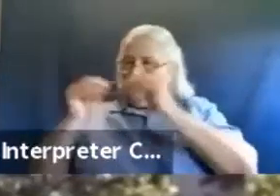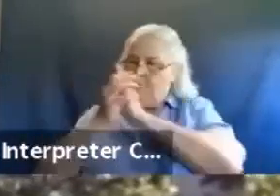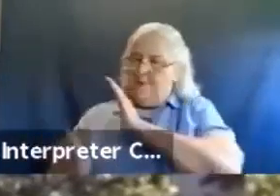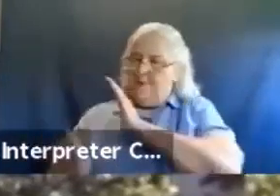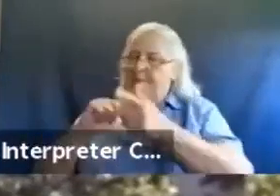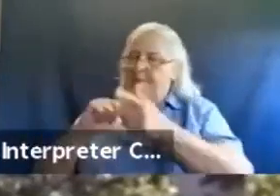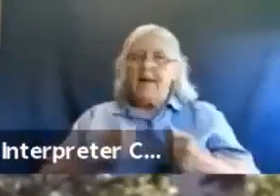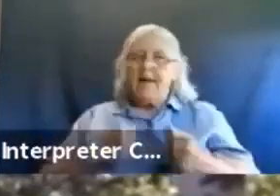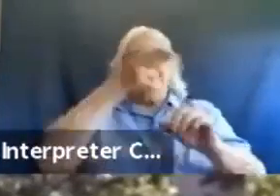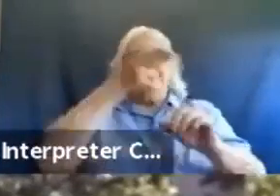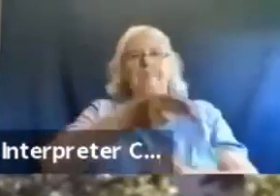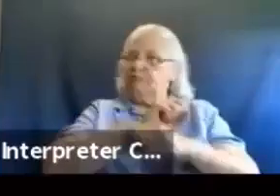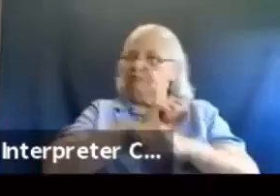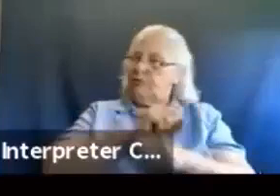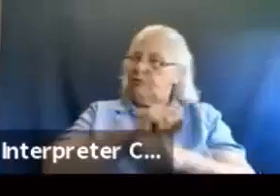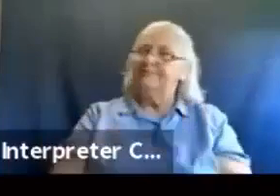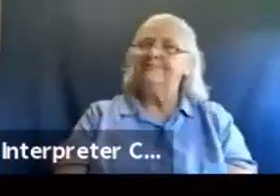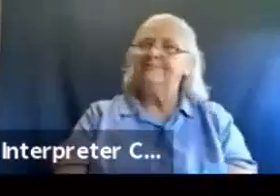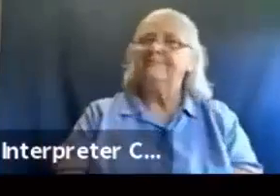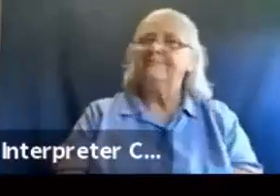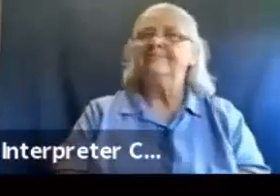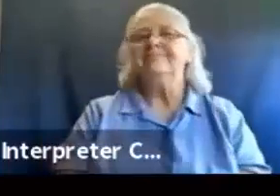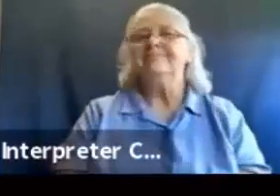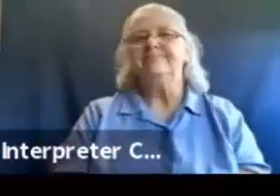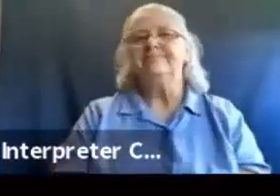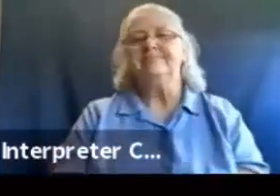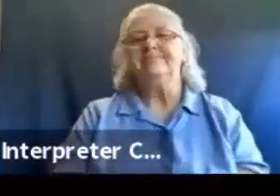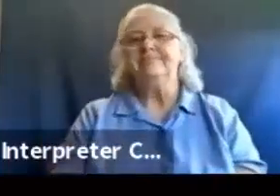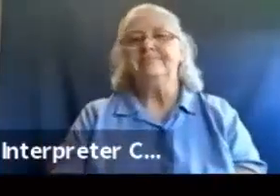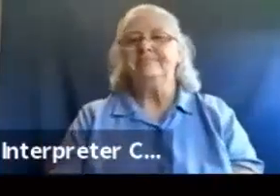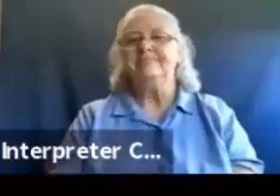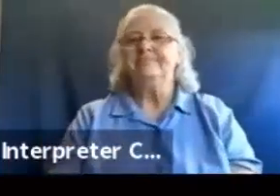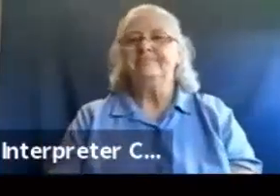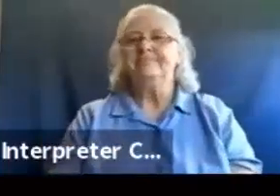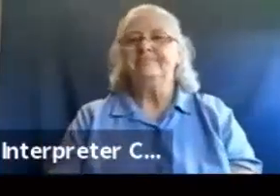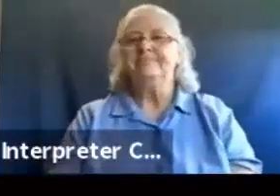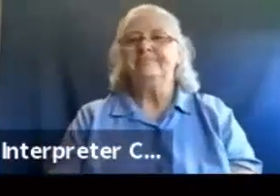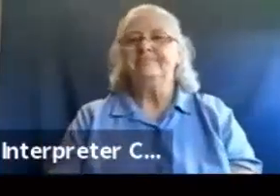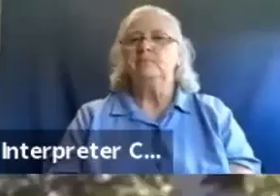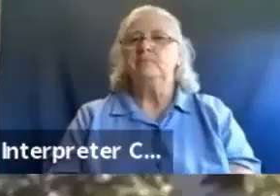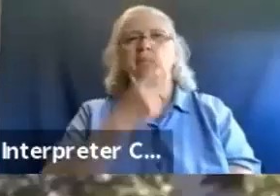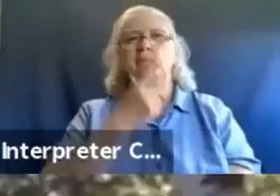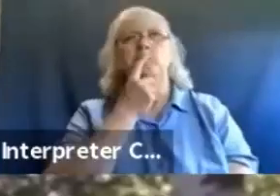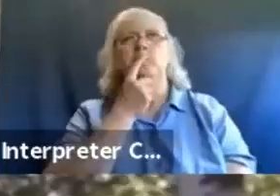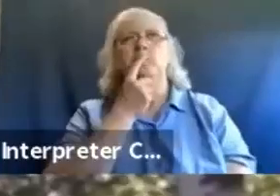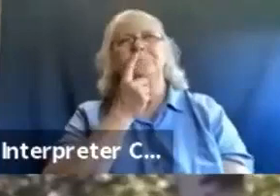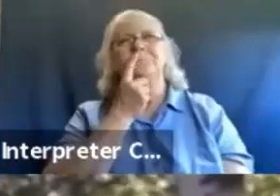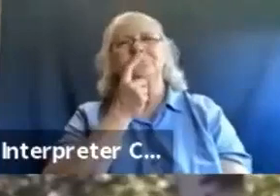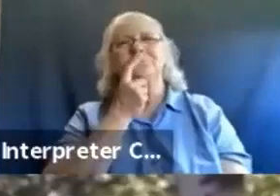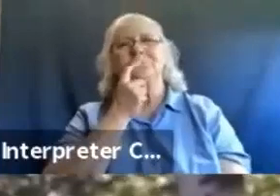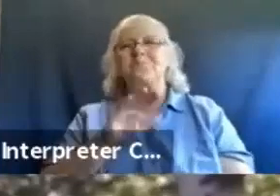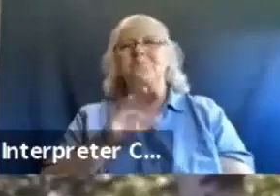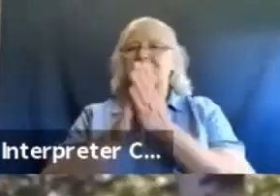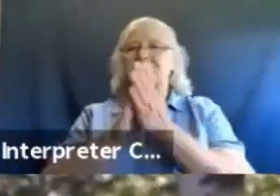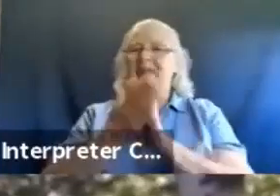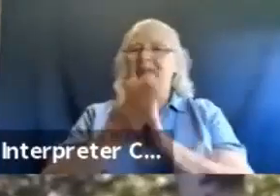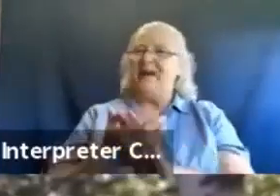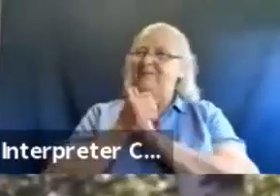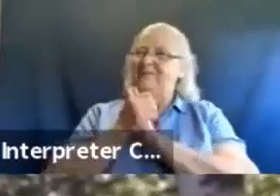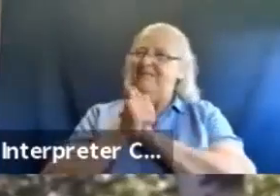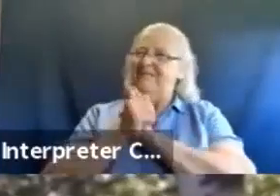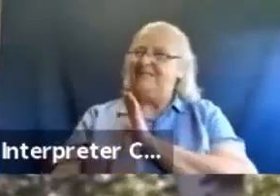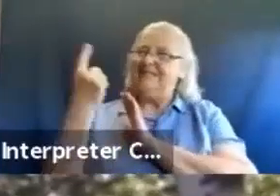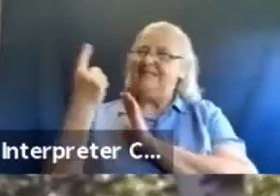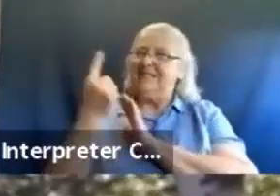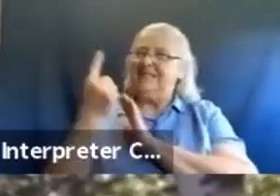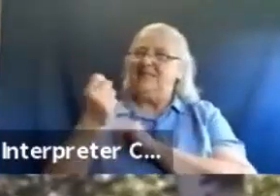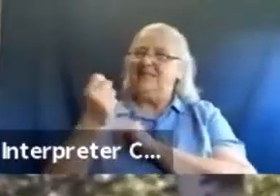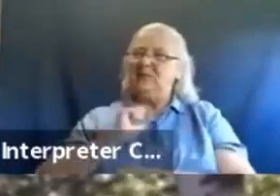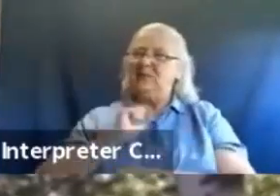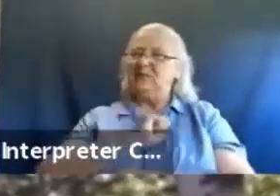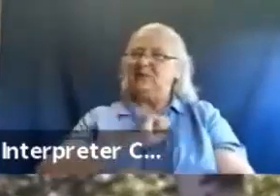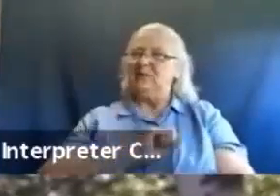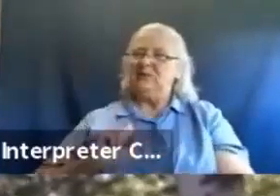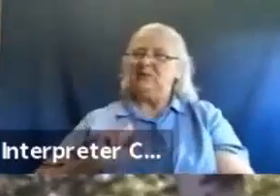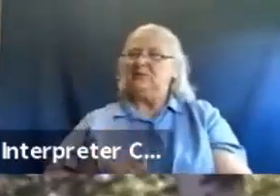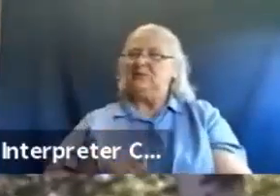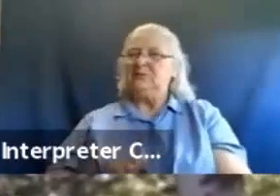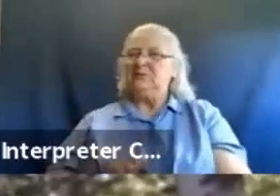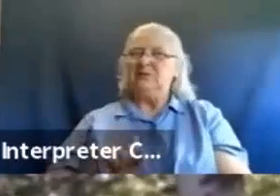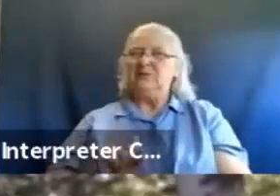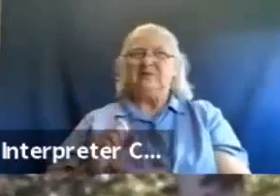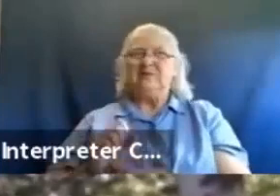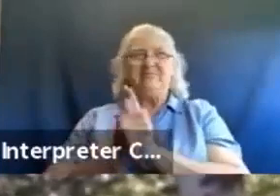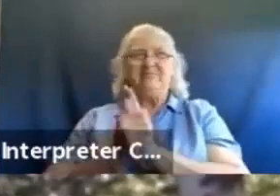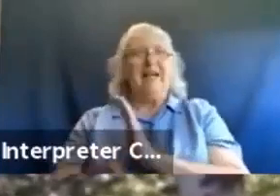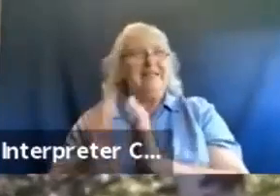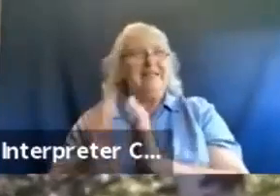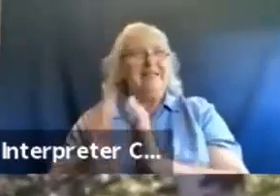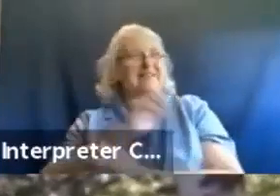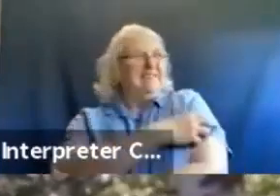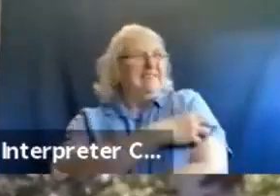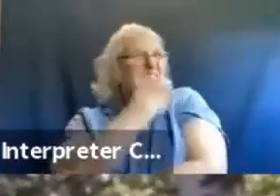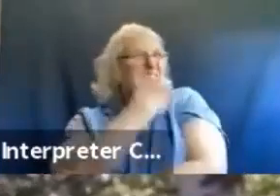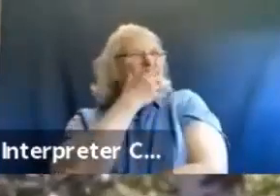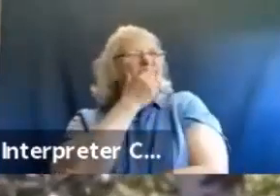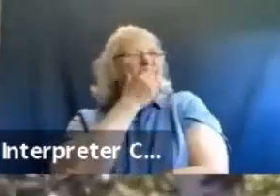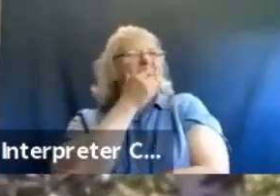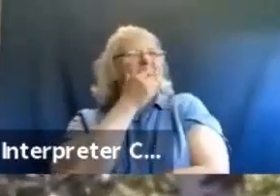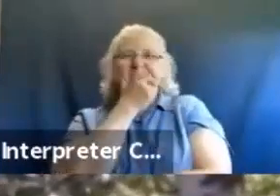It's nice to meet 11:55:58 you in person. >> It's nice to 11:56:00 meet you in person too 11:56:04 . Well -- >> Sort 11:56:06 of. >> Virtually.